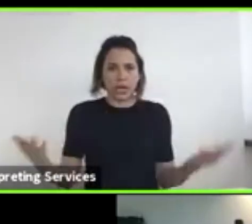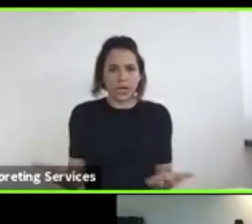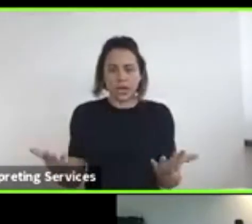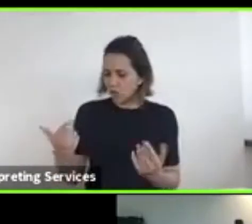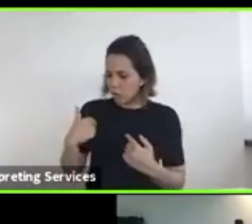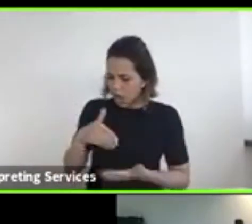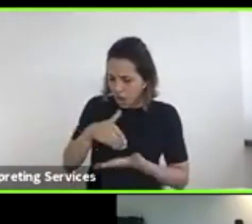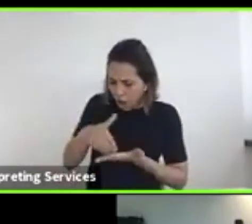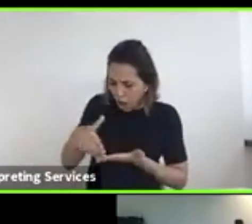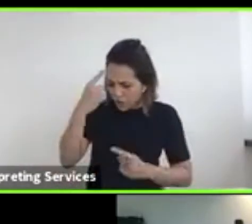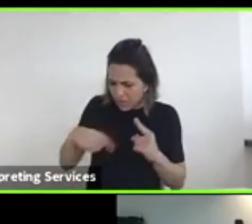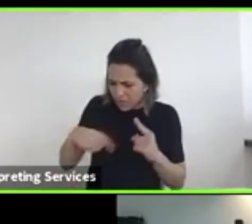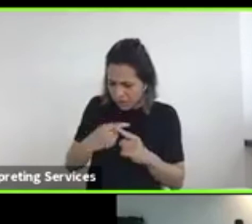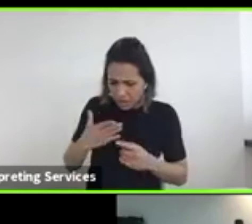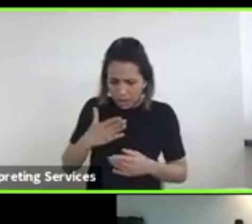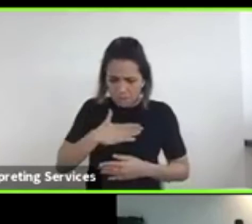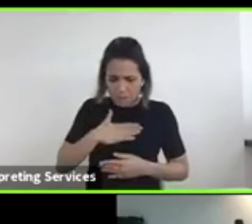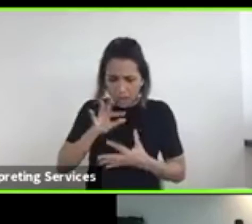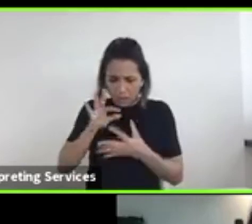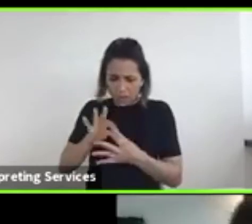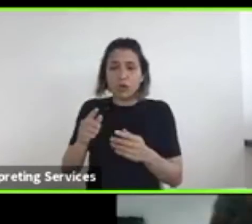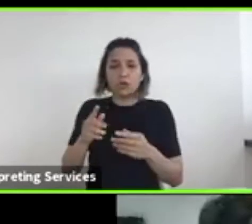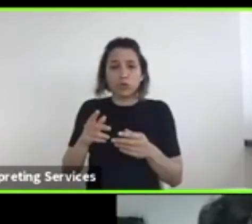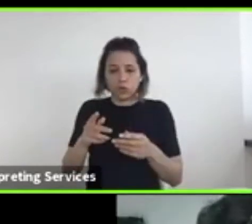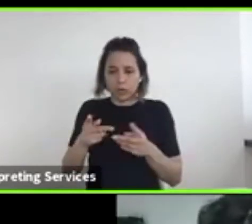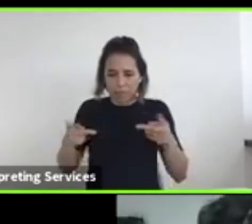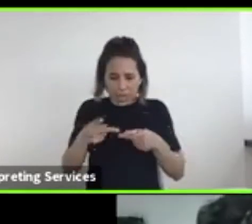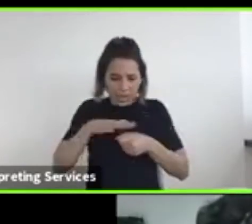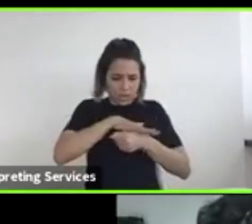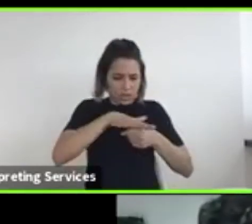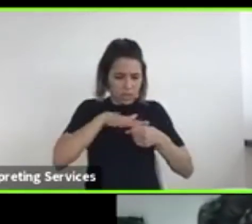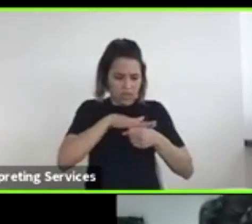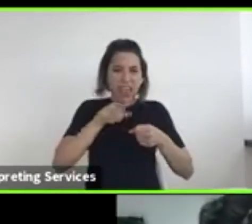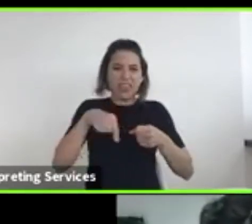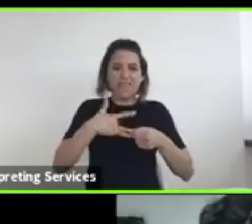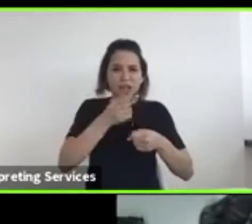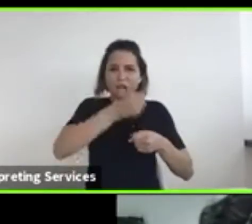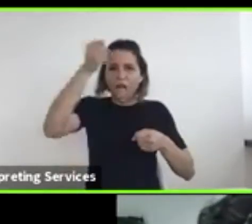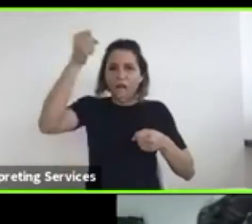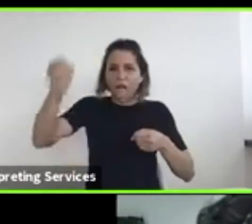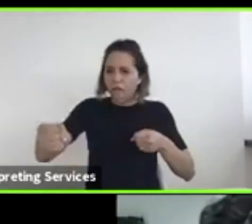AND DISPLACEMENT OFTEN. AND THAT REALLY INFORMS THAT QUESTION